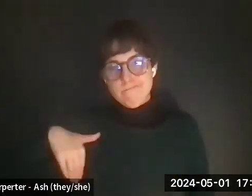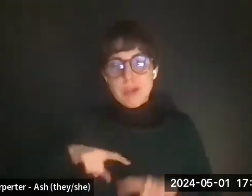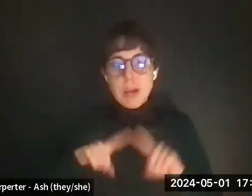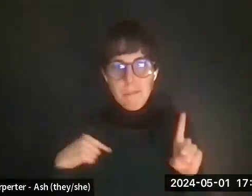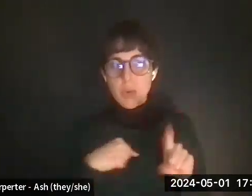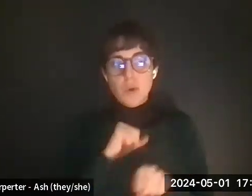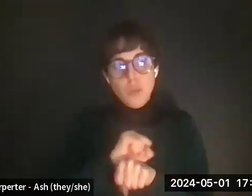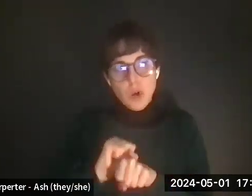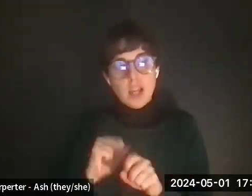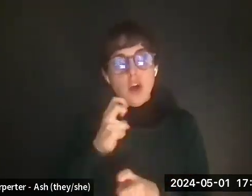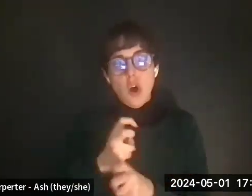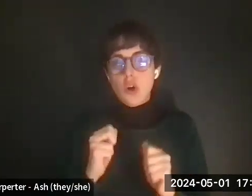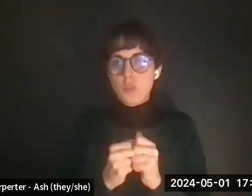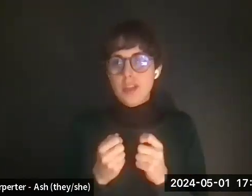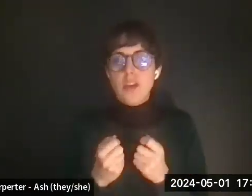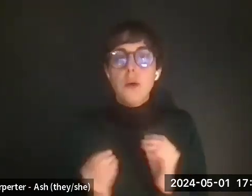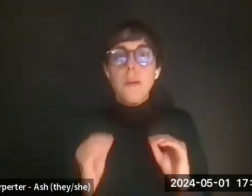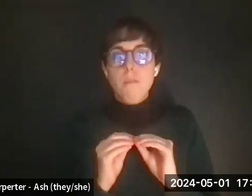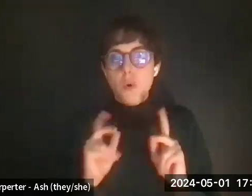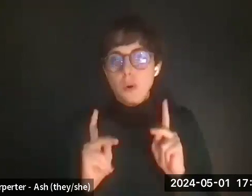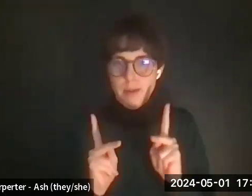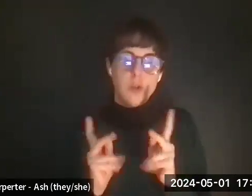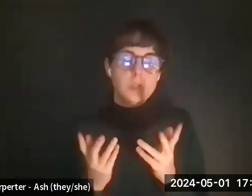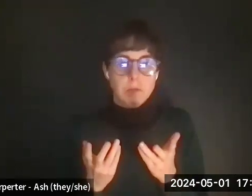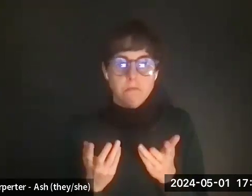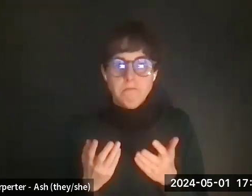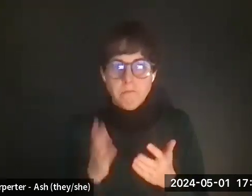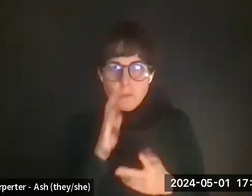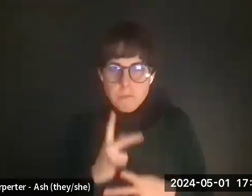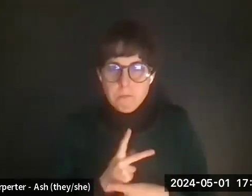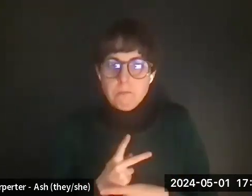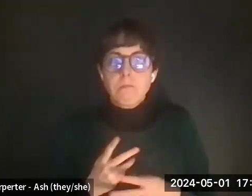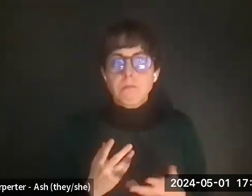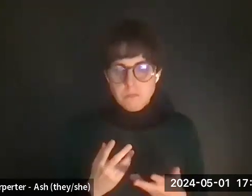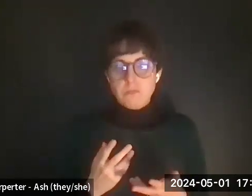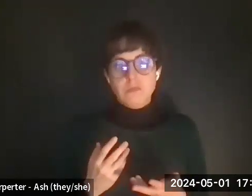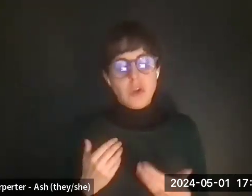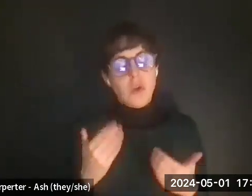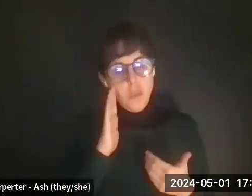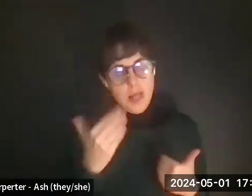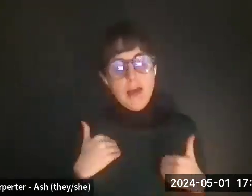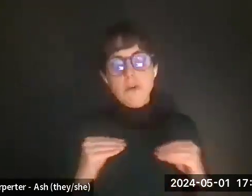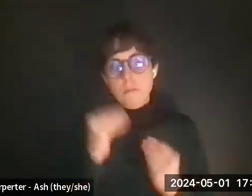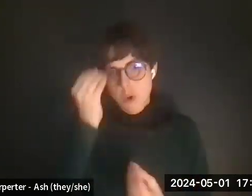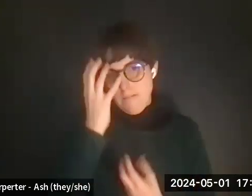In the interim, we'll have more information to share about this when we convene again towards the end of the summer to gather your feedback